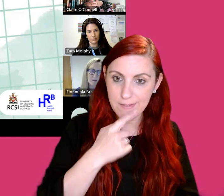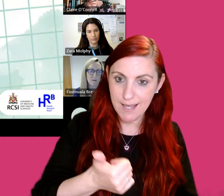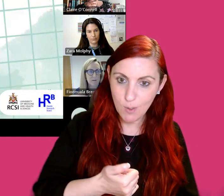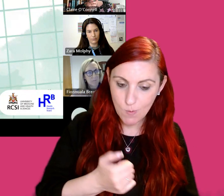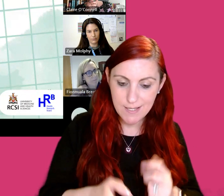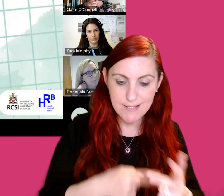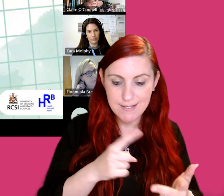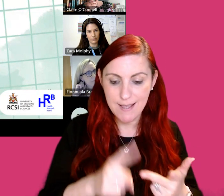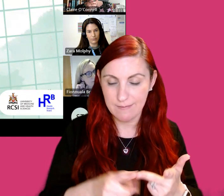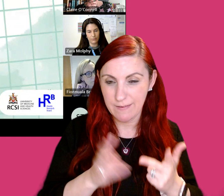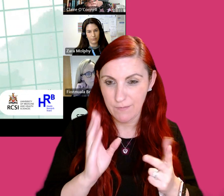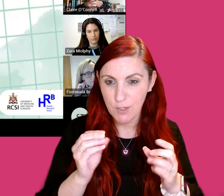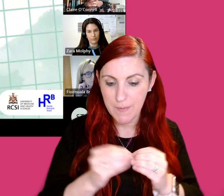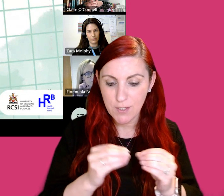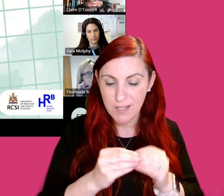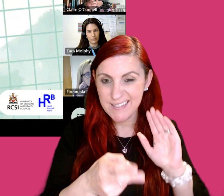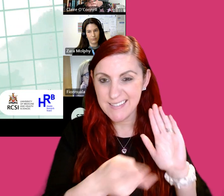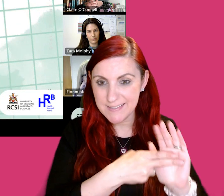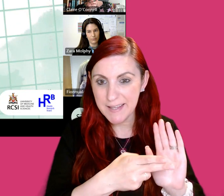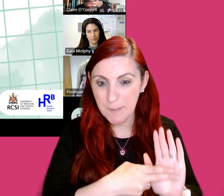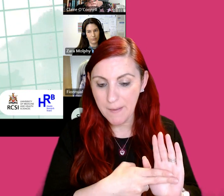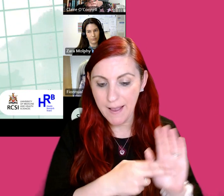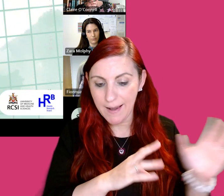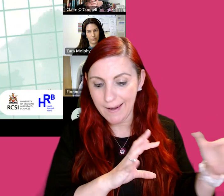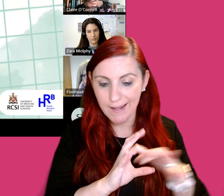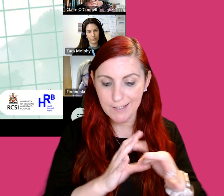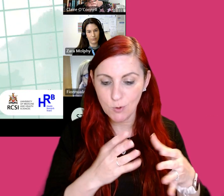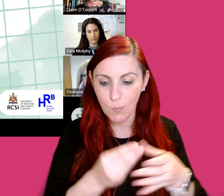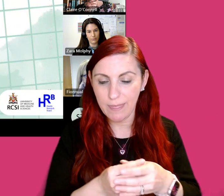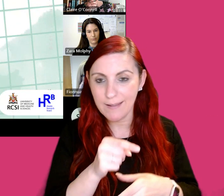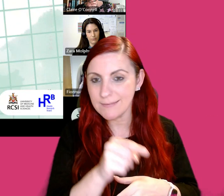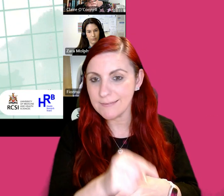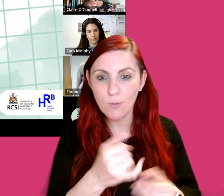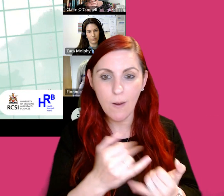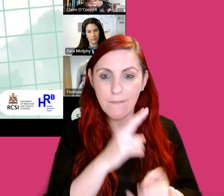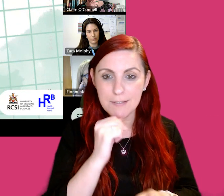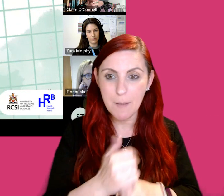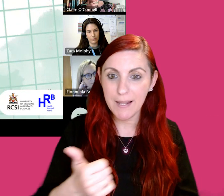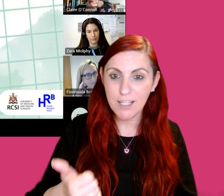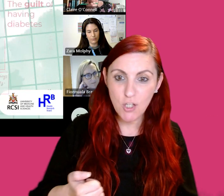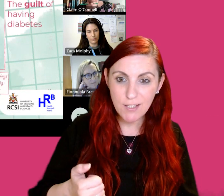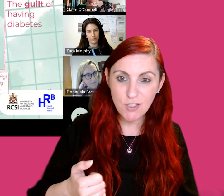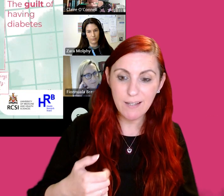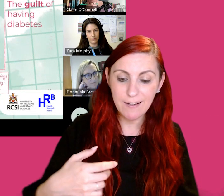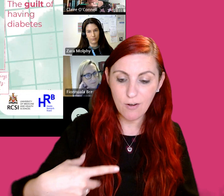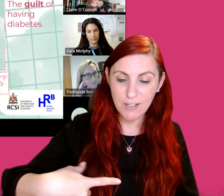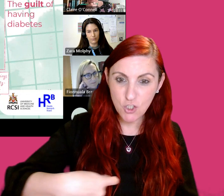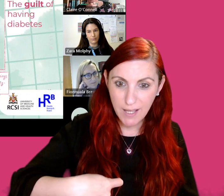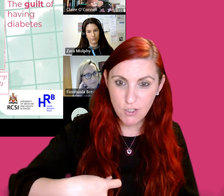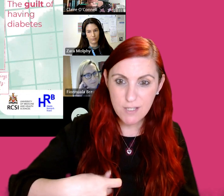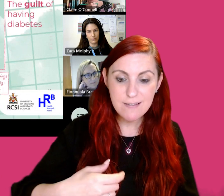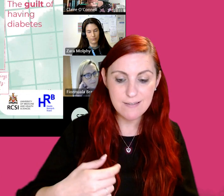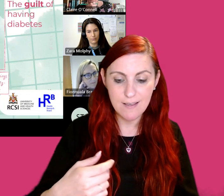I mentioned the stigma associated with the for example the injection um and also the guilt of